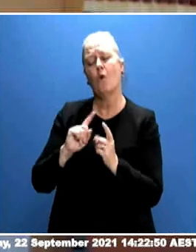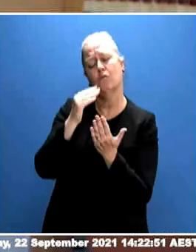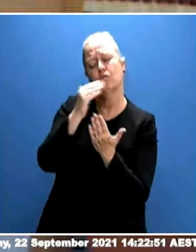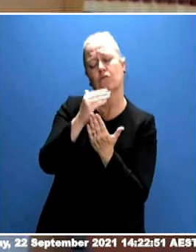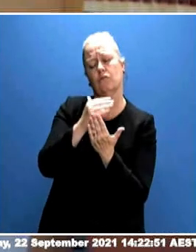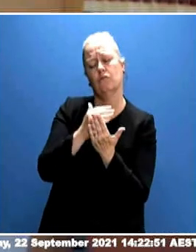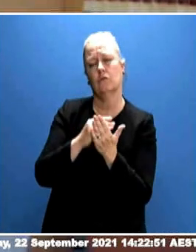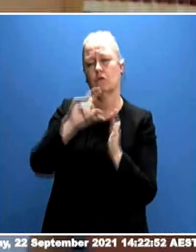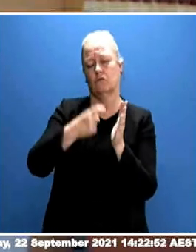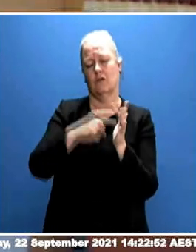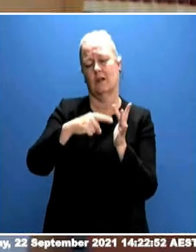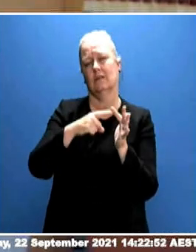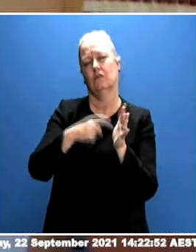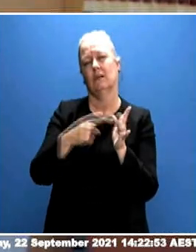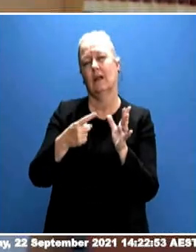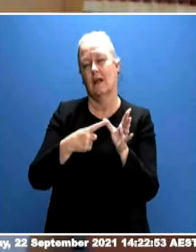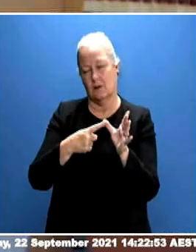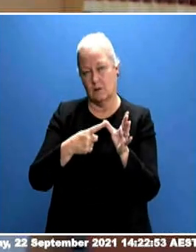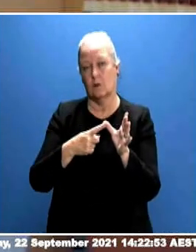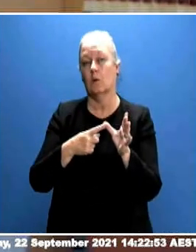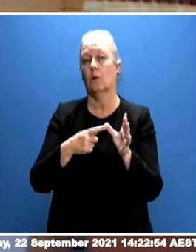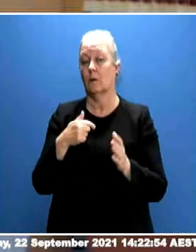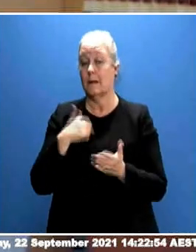We make sure that there aren't alternative options for placement.